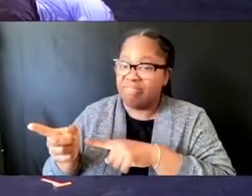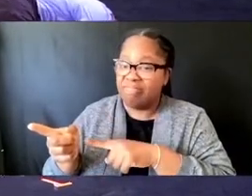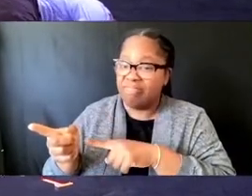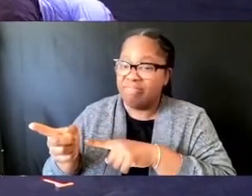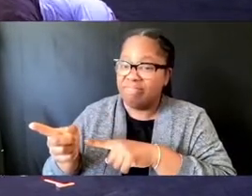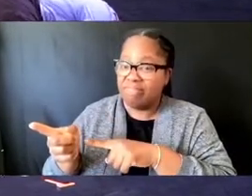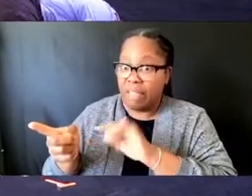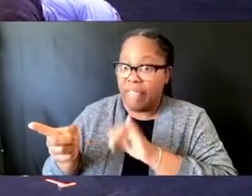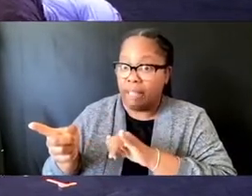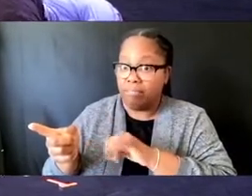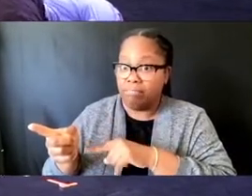this.